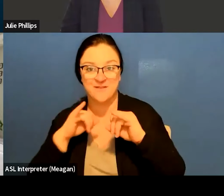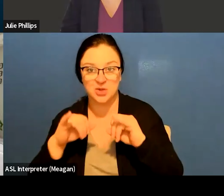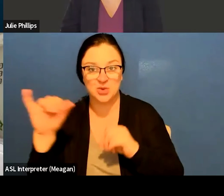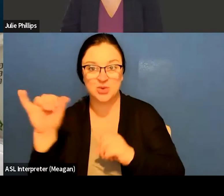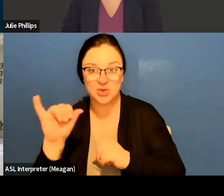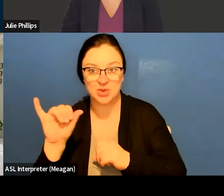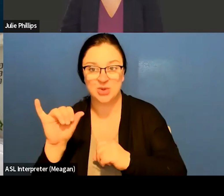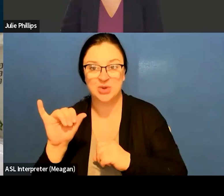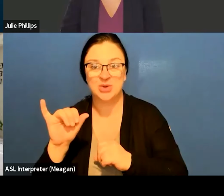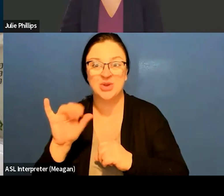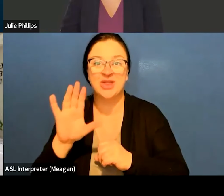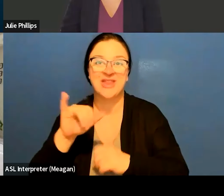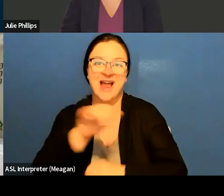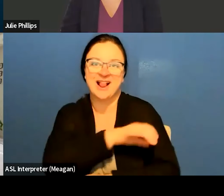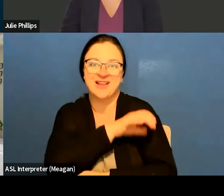the clinical assessment that they're doing.